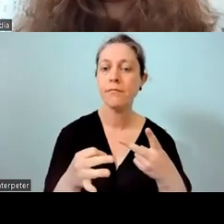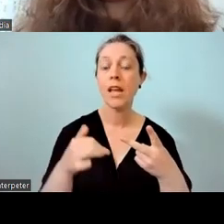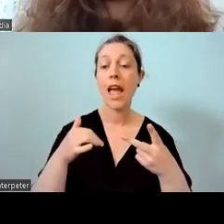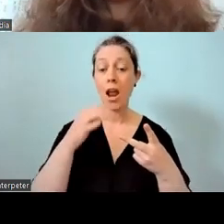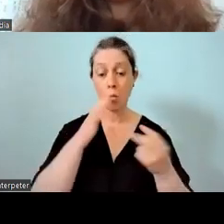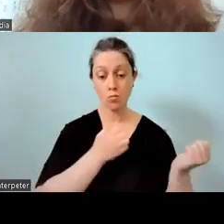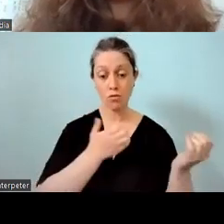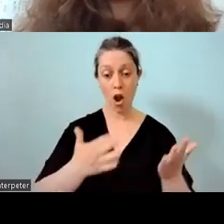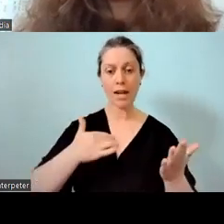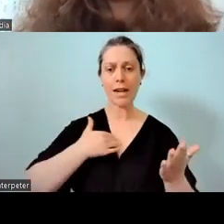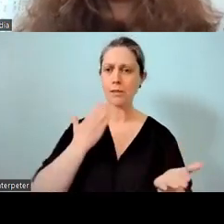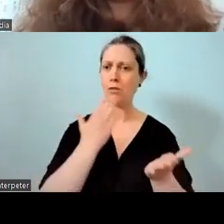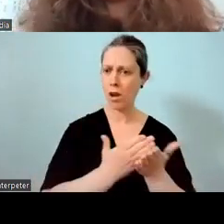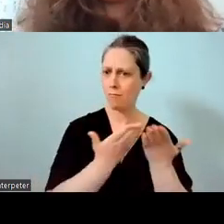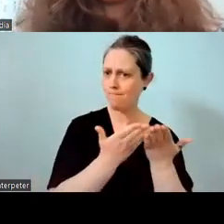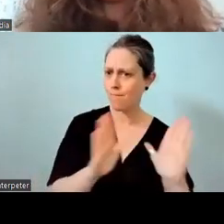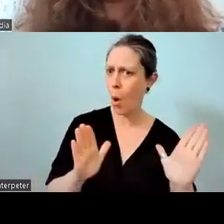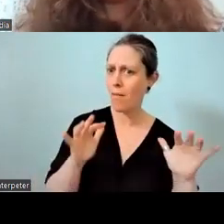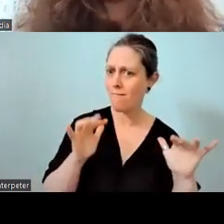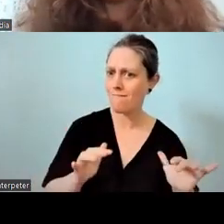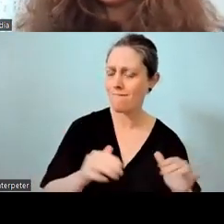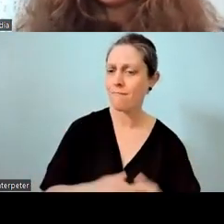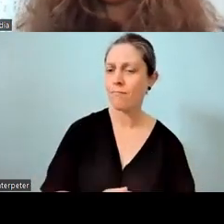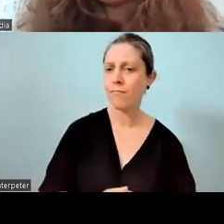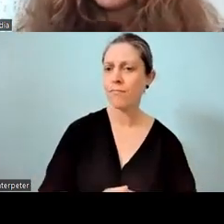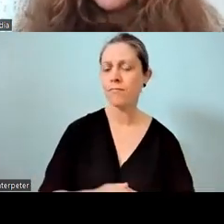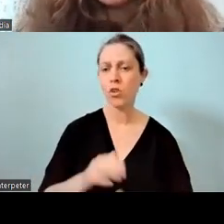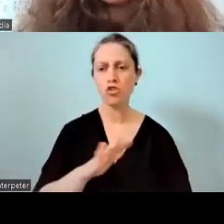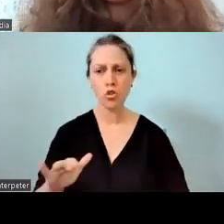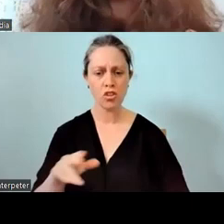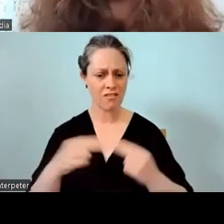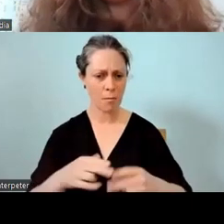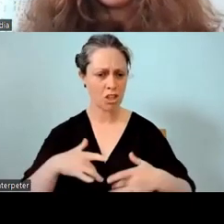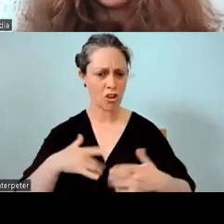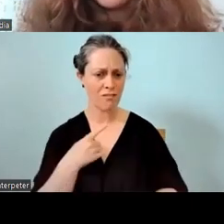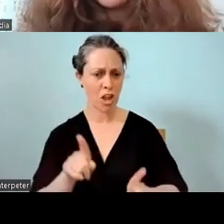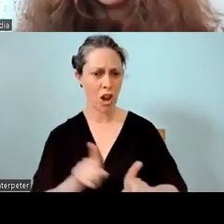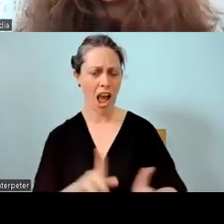and that children and families are not made to feel like they don't belong there.